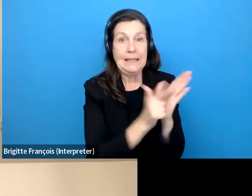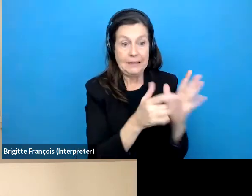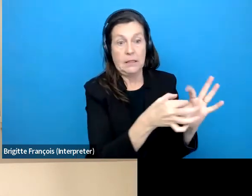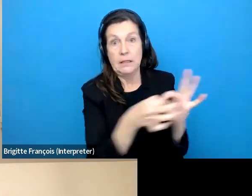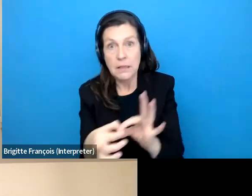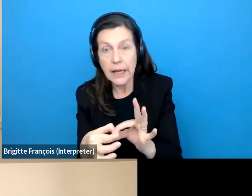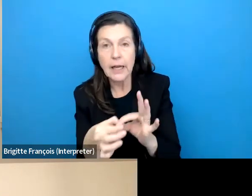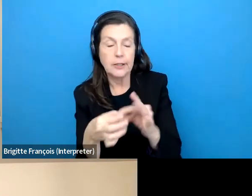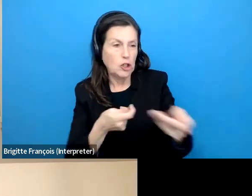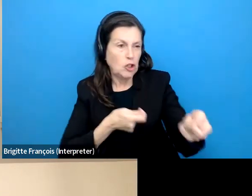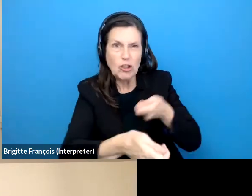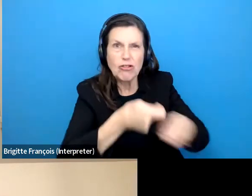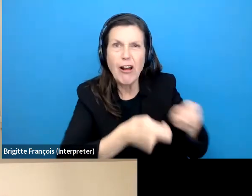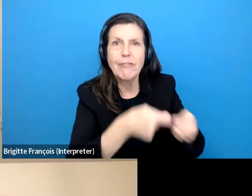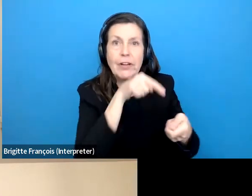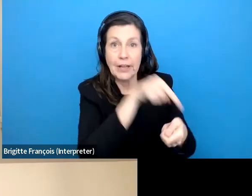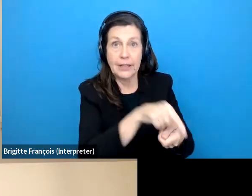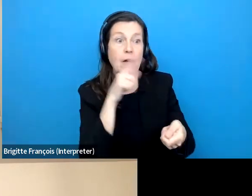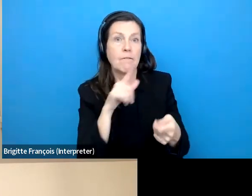for sexual exploitation and prostitution.